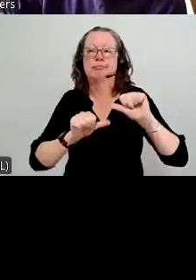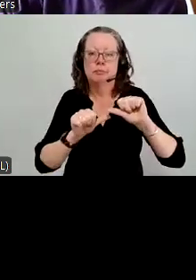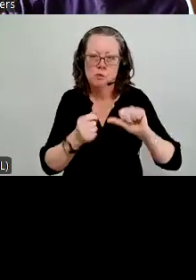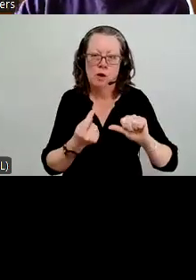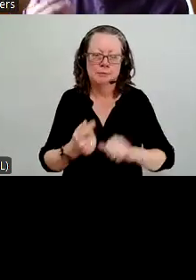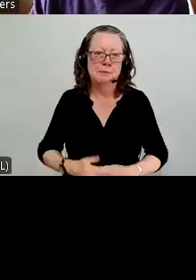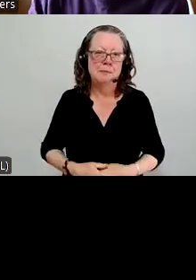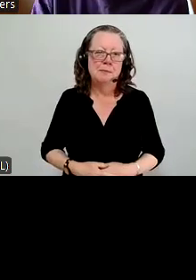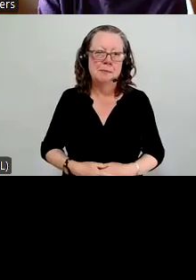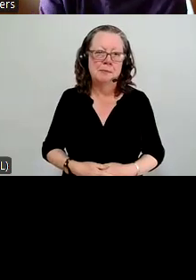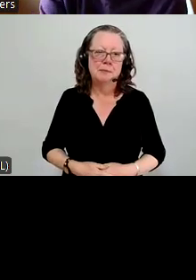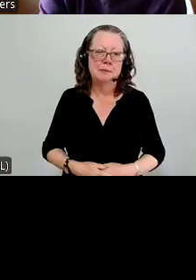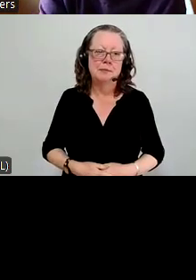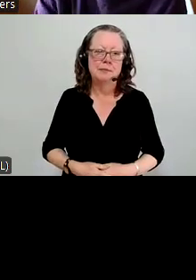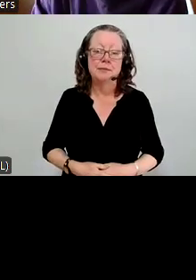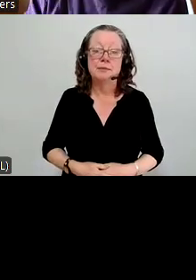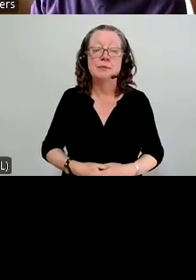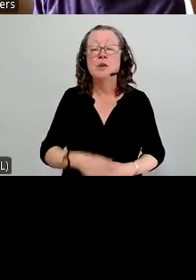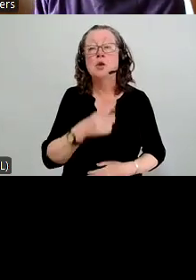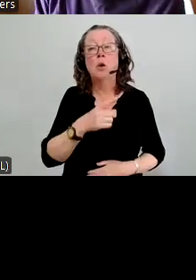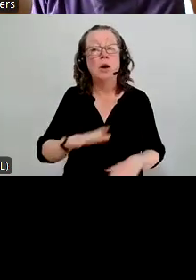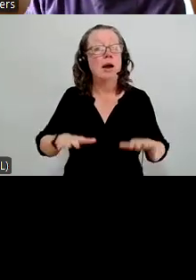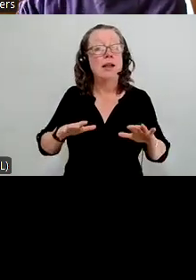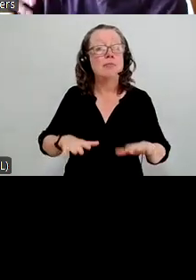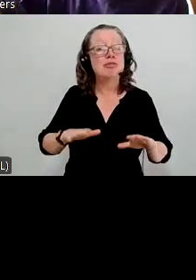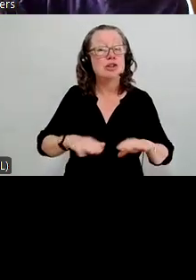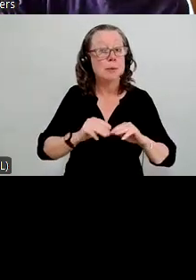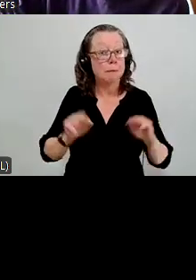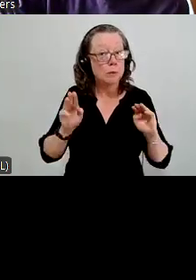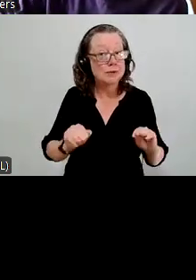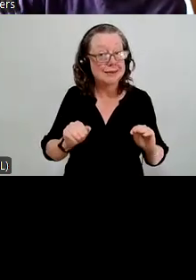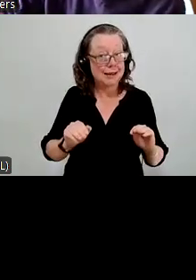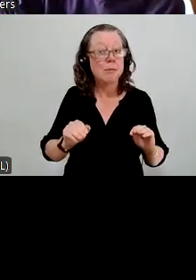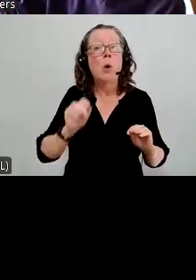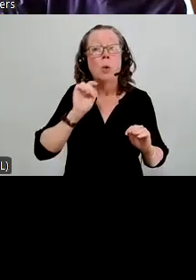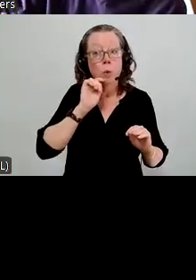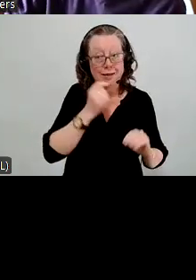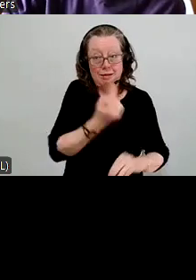What the British Museum will have set up is tracking of some of these tags